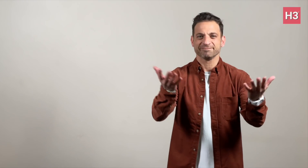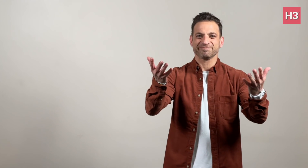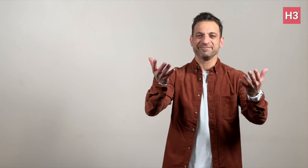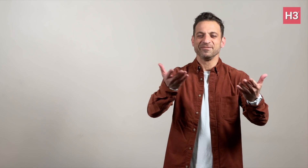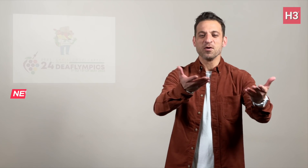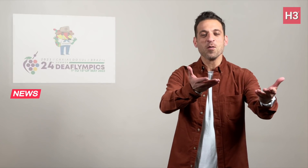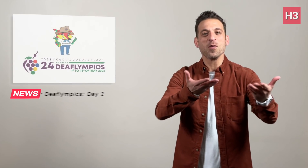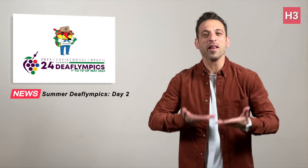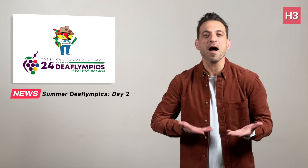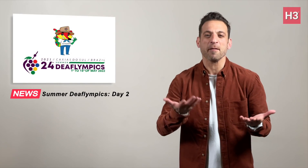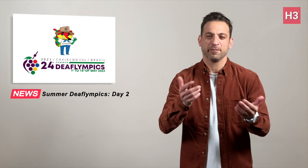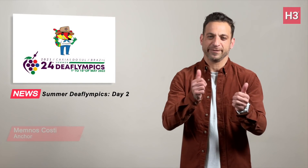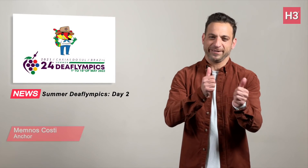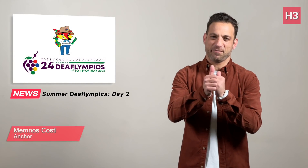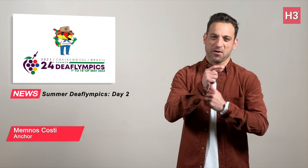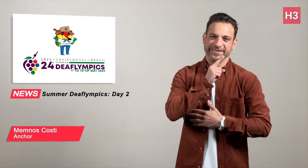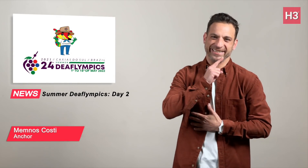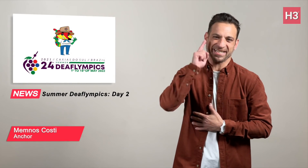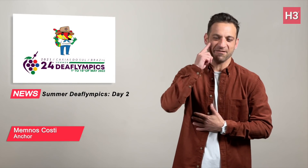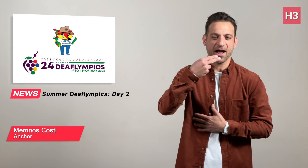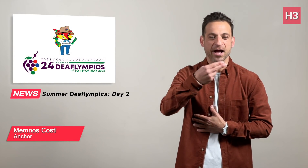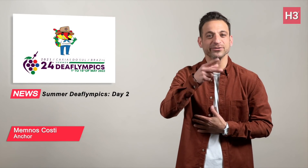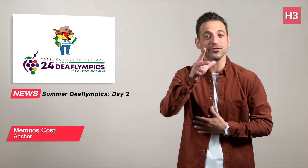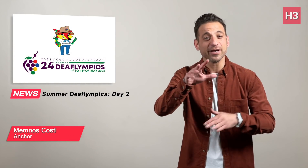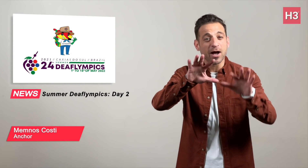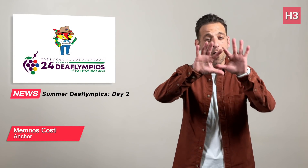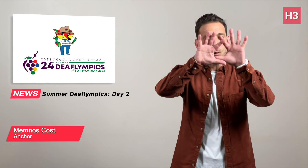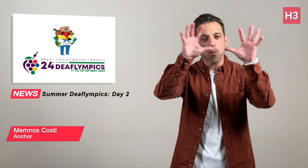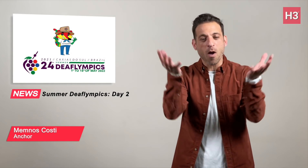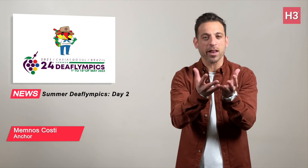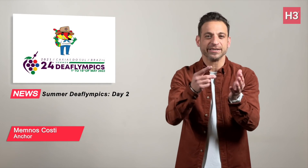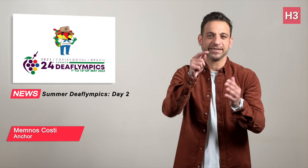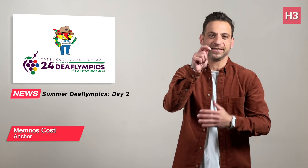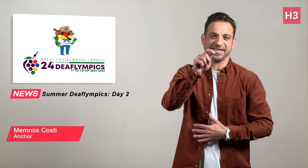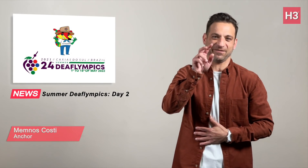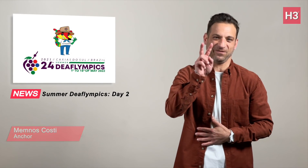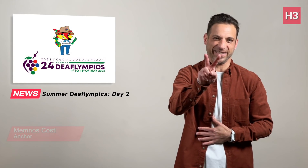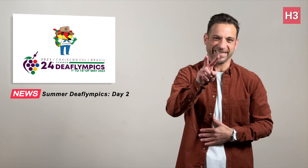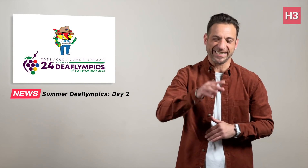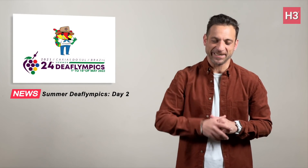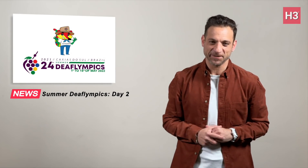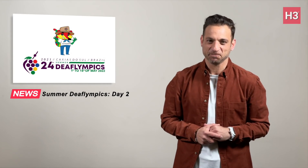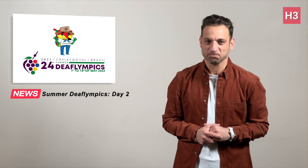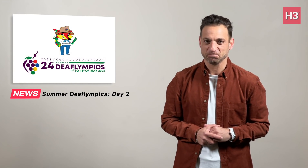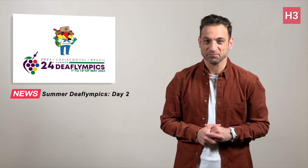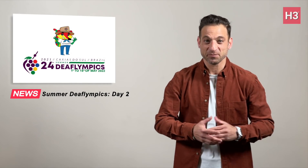Welcome to "SportsDeaf" at H3 World TV.